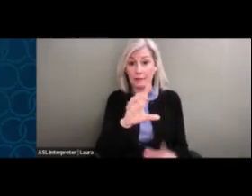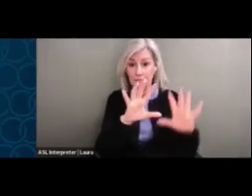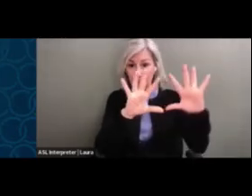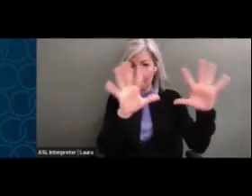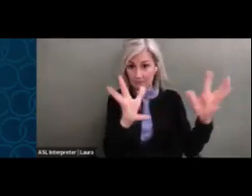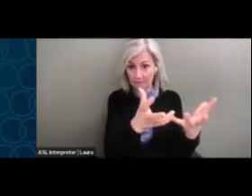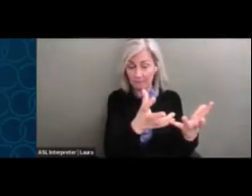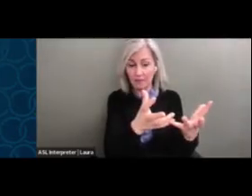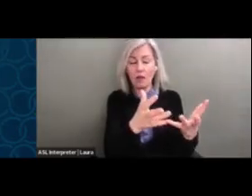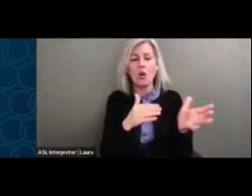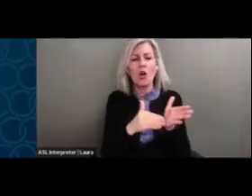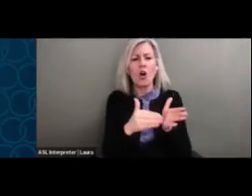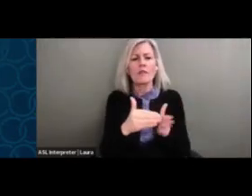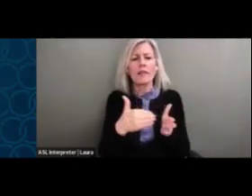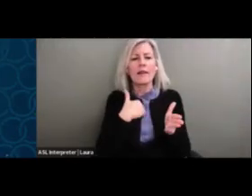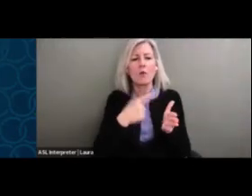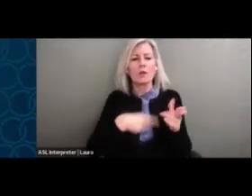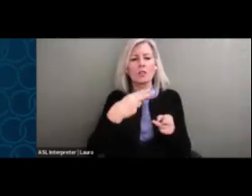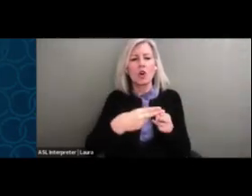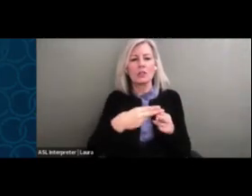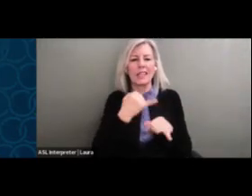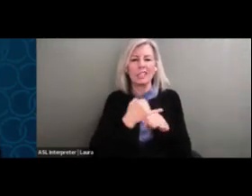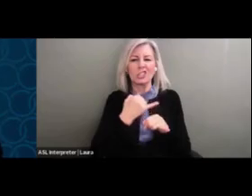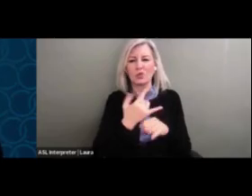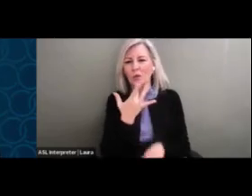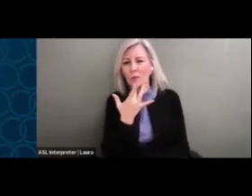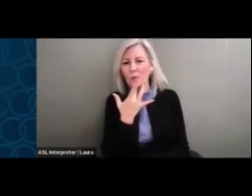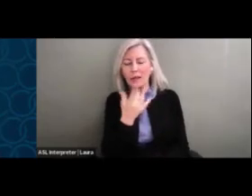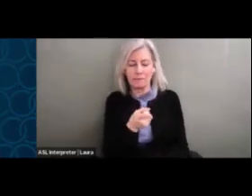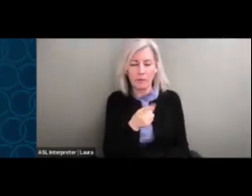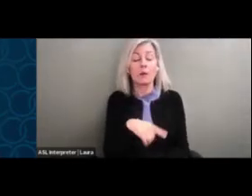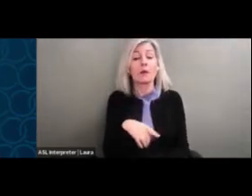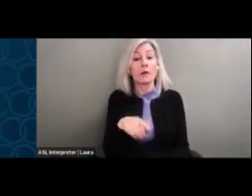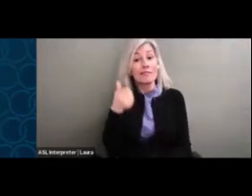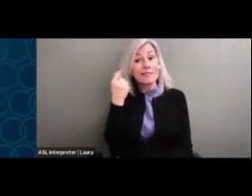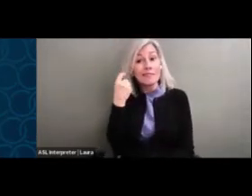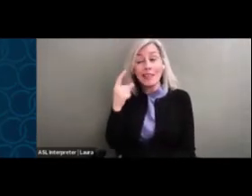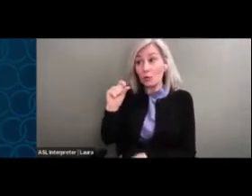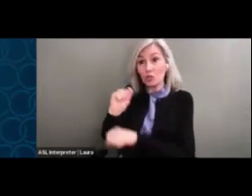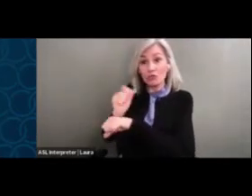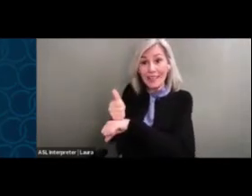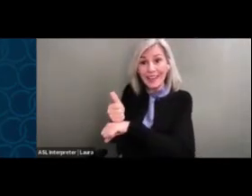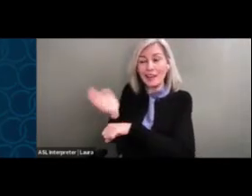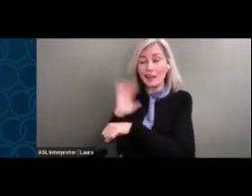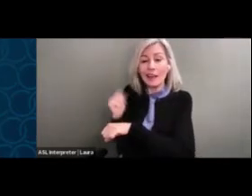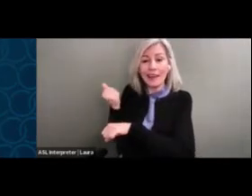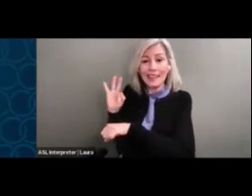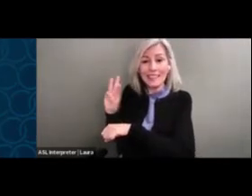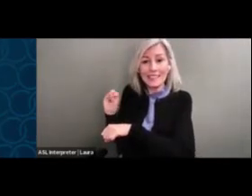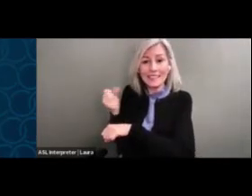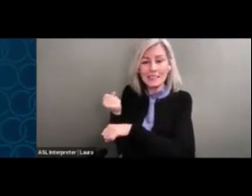What's really important is to understand the structure of Medicaid, there is what is often called an institutional bias. When Medicaid was created